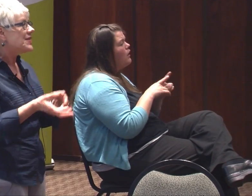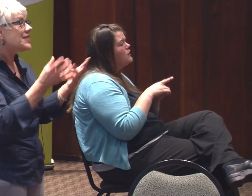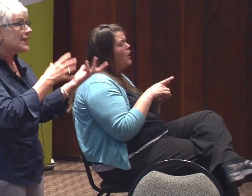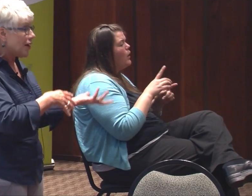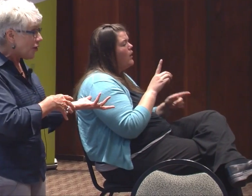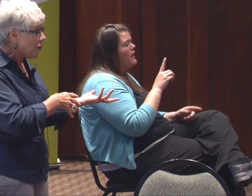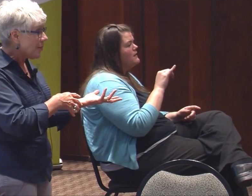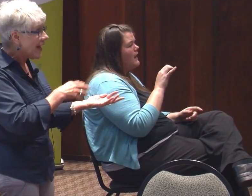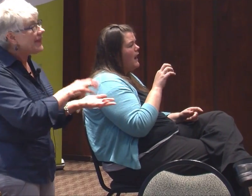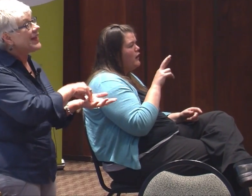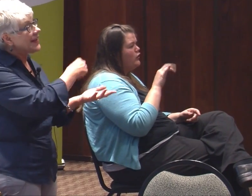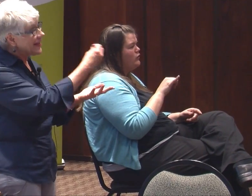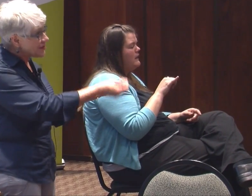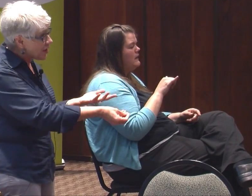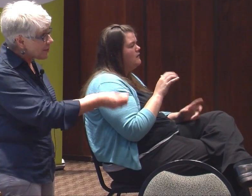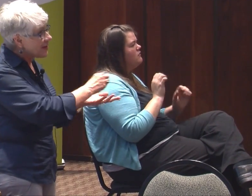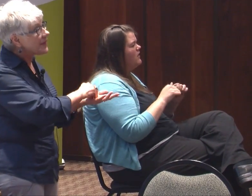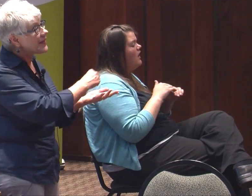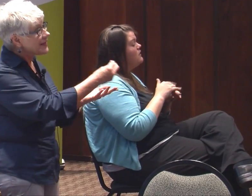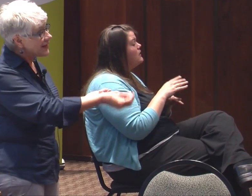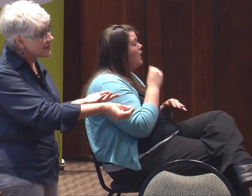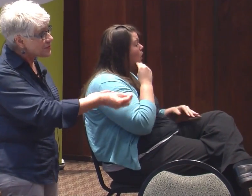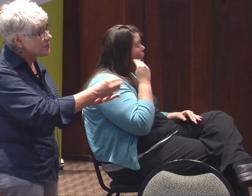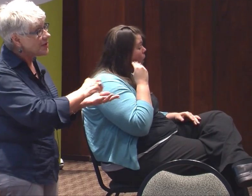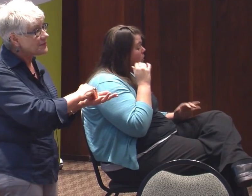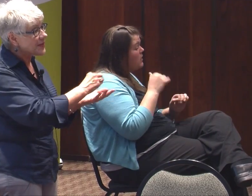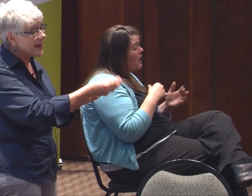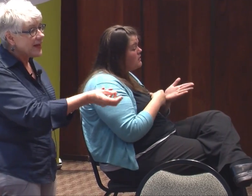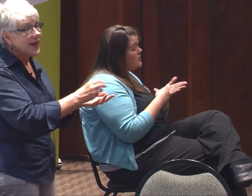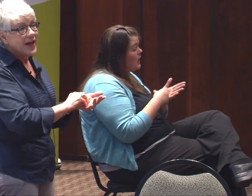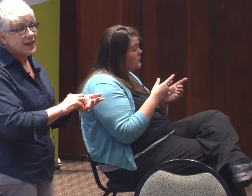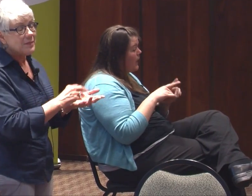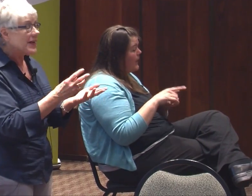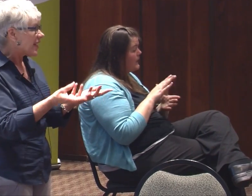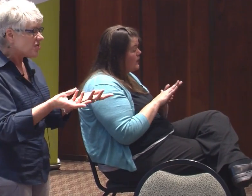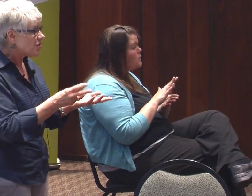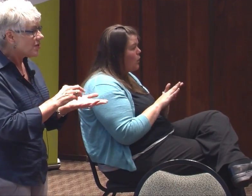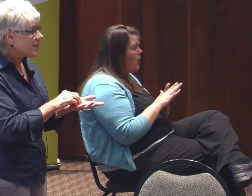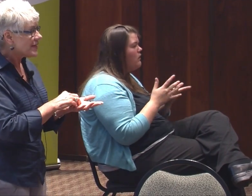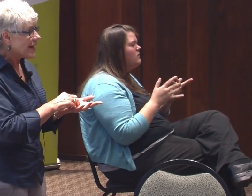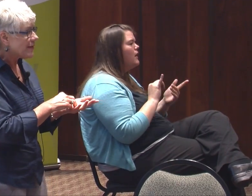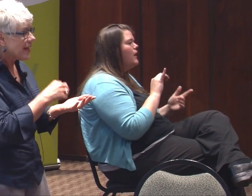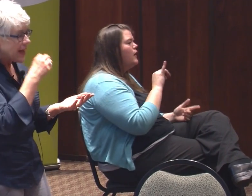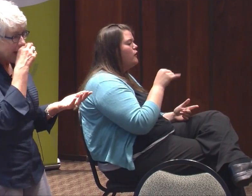You can send it home and then they can talk about what they did at school, okay. It can be like a journal or a diary.